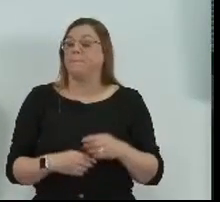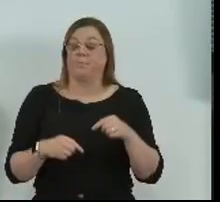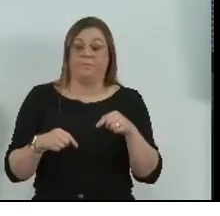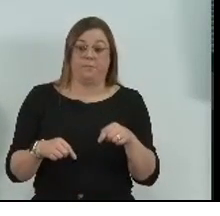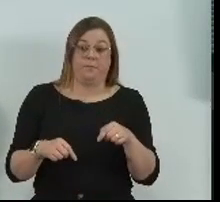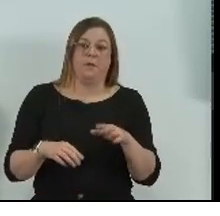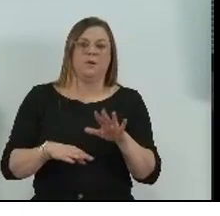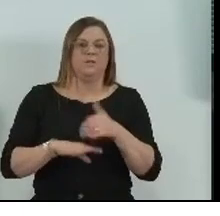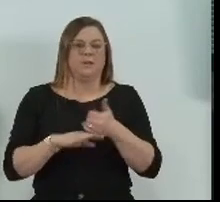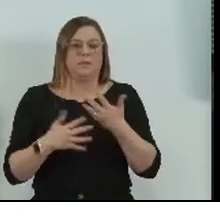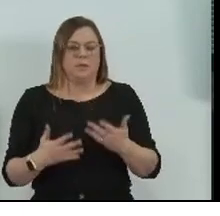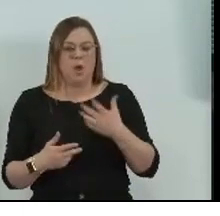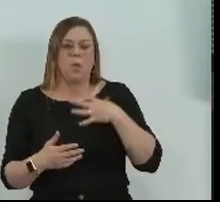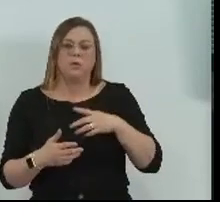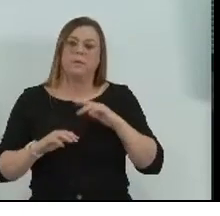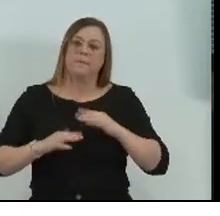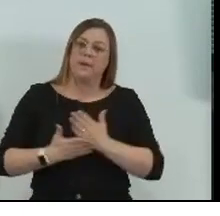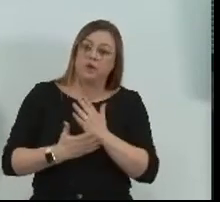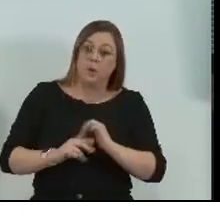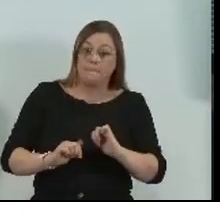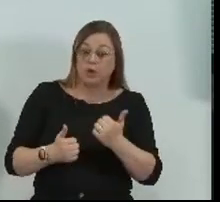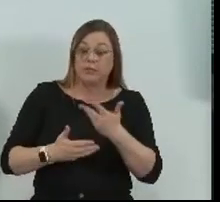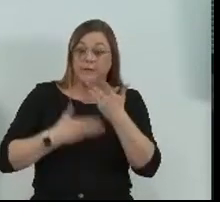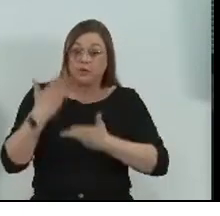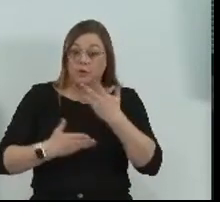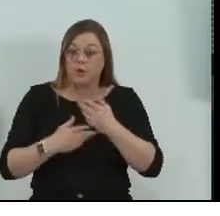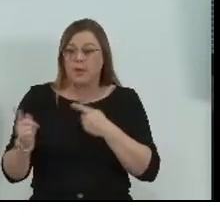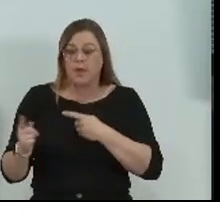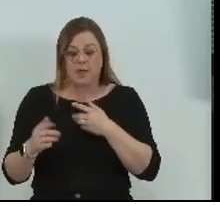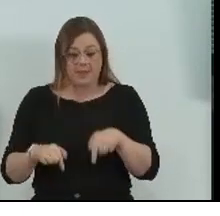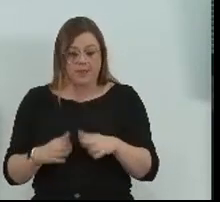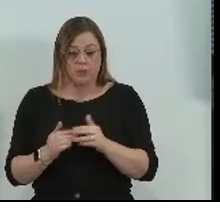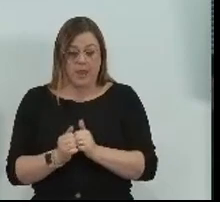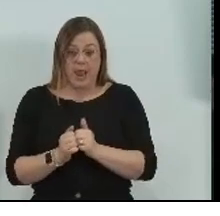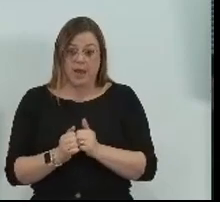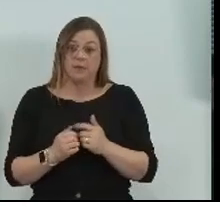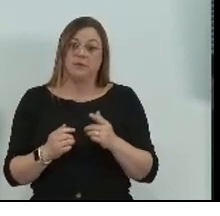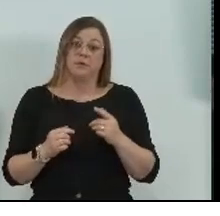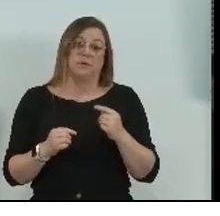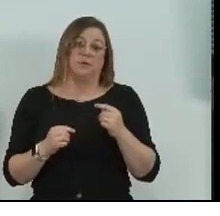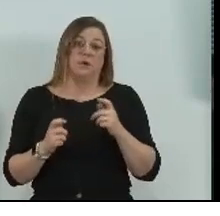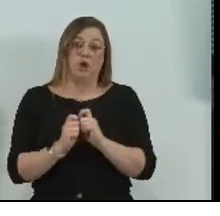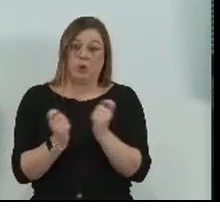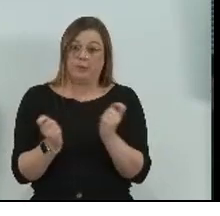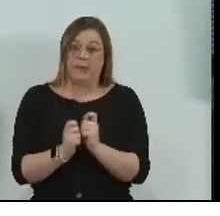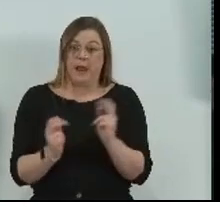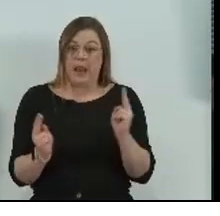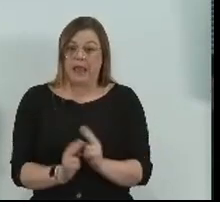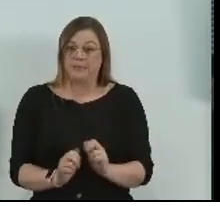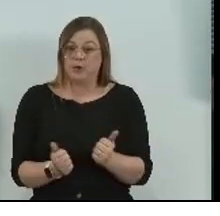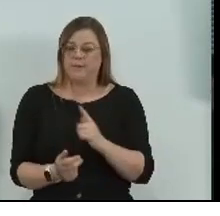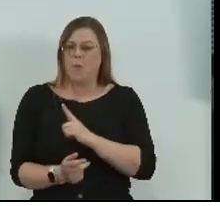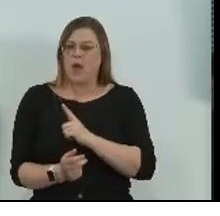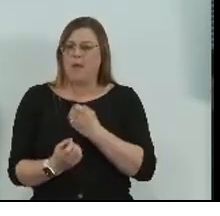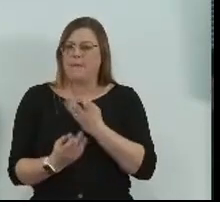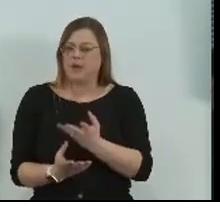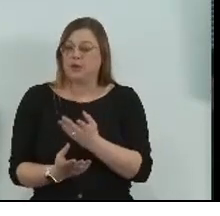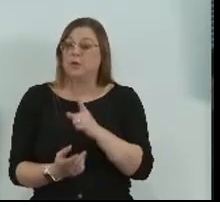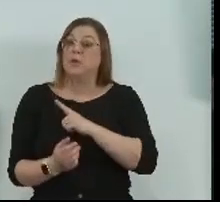as we can about the stories we're telling. But actually, this weekend, you appeared in the newspapers for a much less positive reason. And the reason I mention it is because that brand